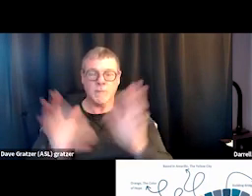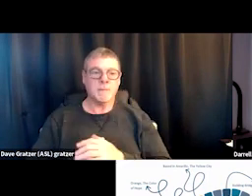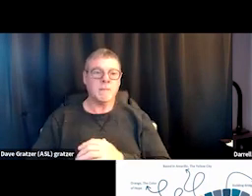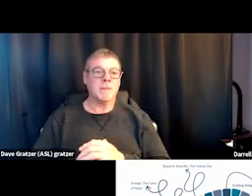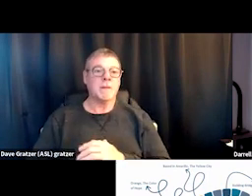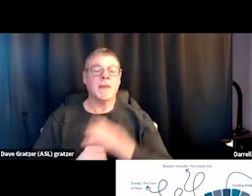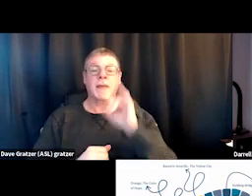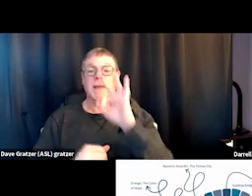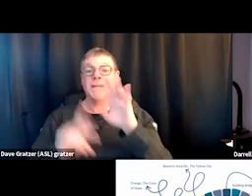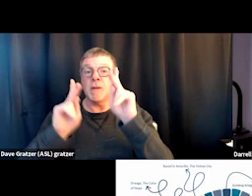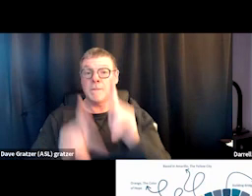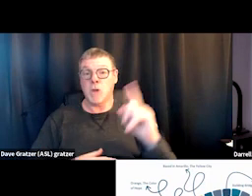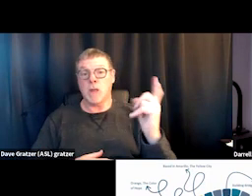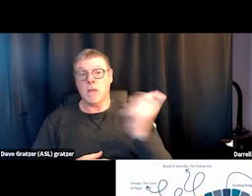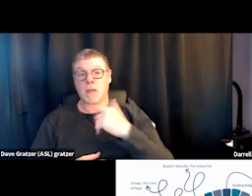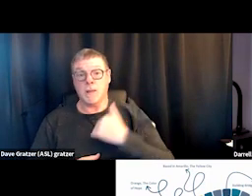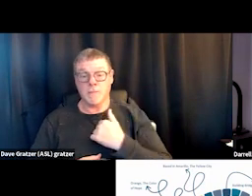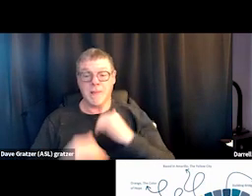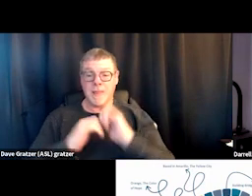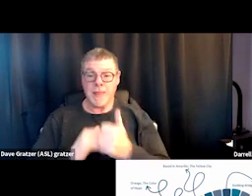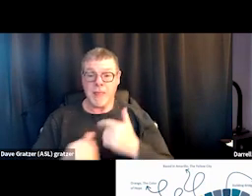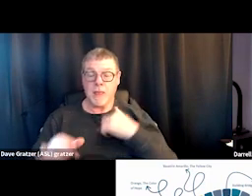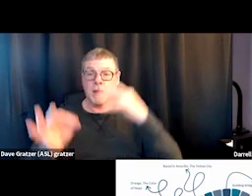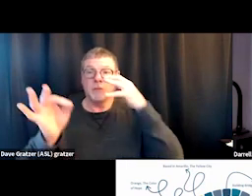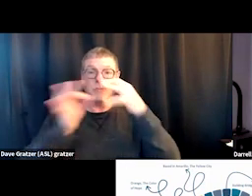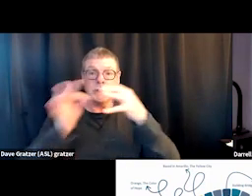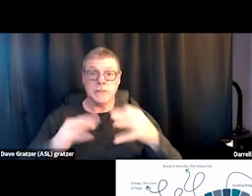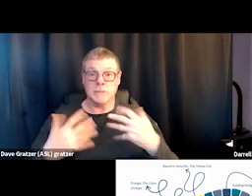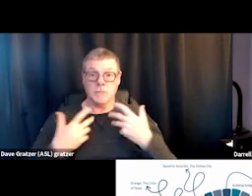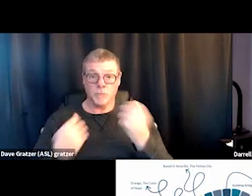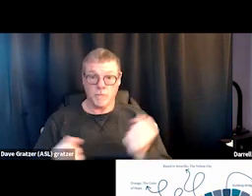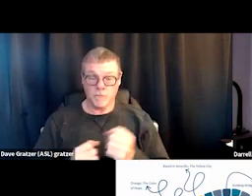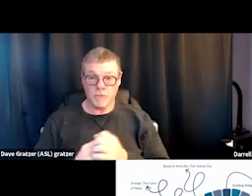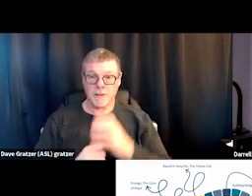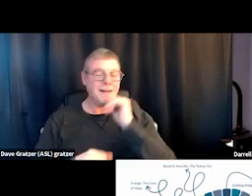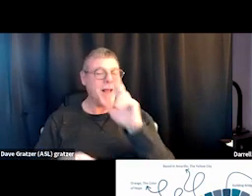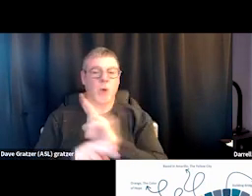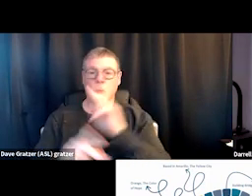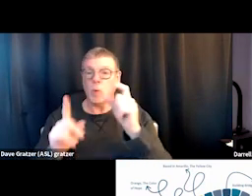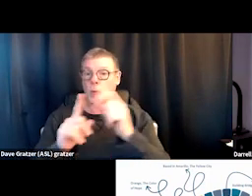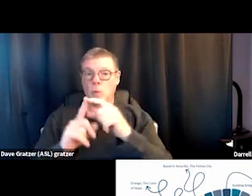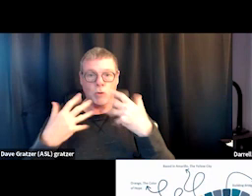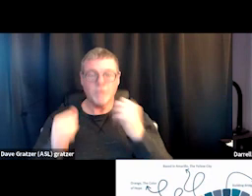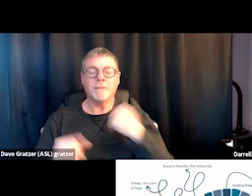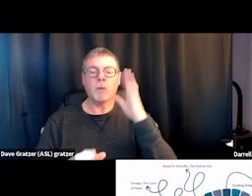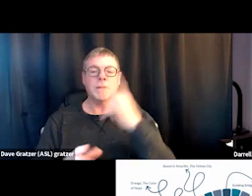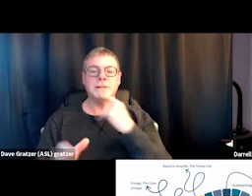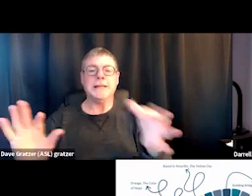if someone were to ask me how I would describe recovery, but not use the word recovery, I'd say connection or a community.